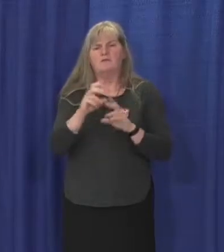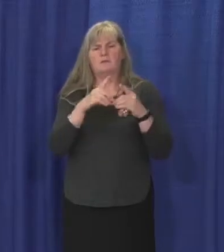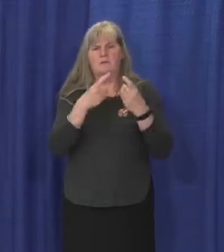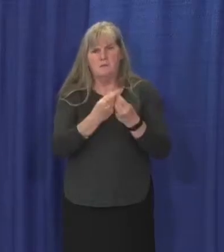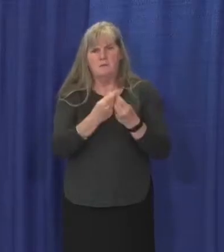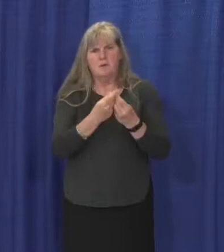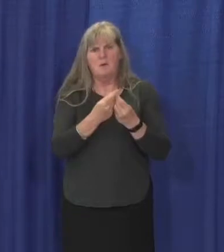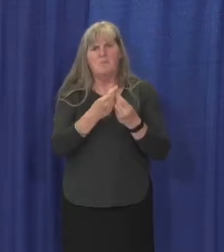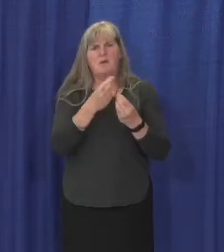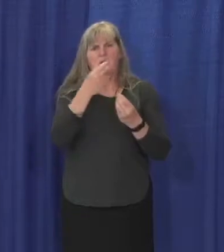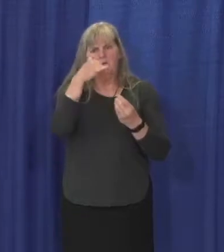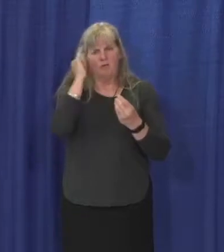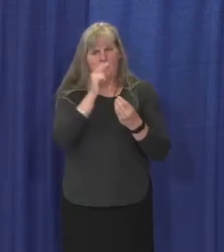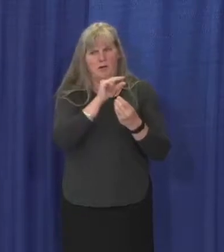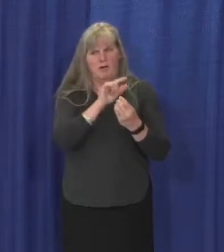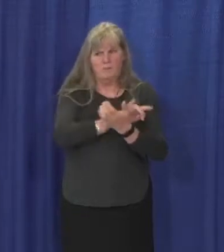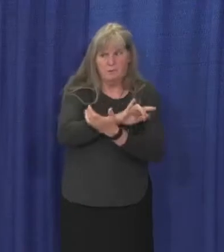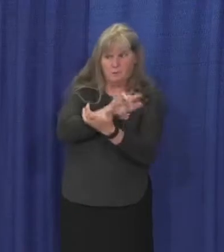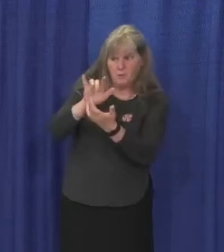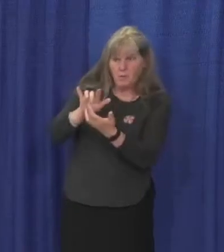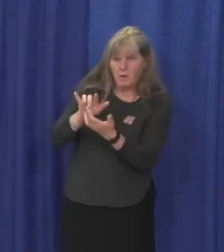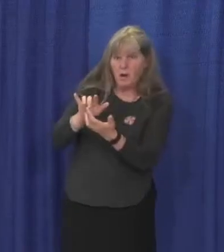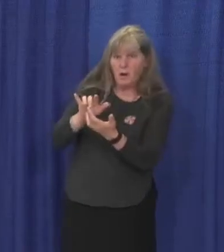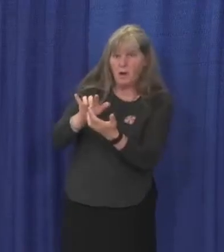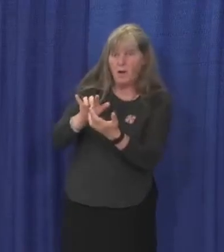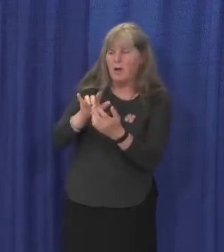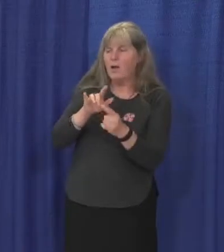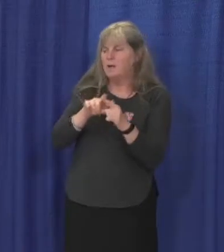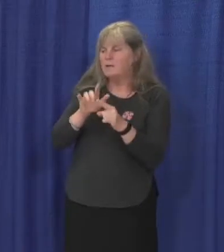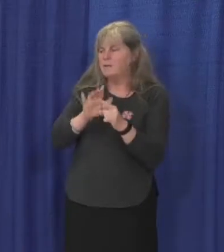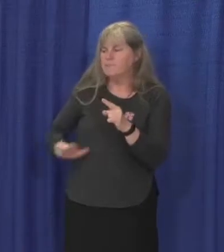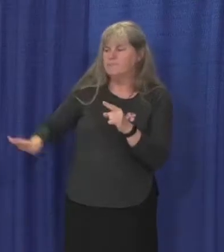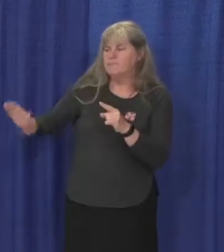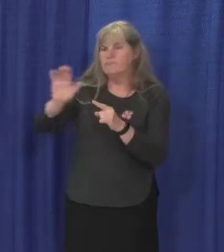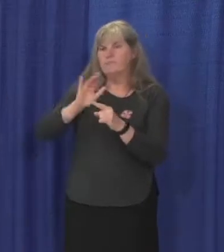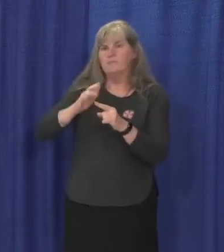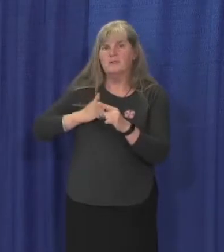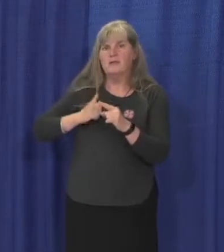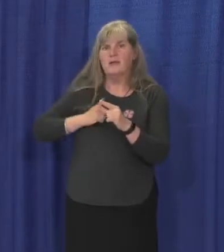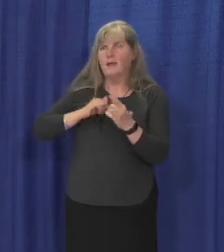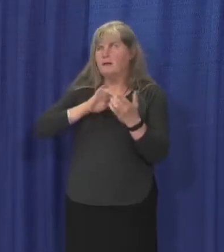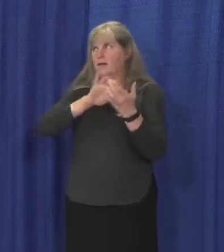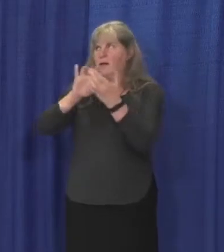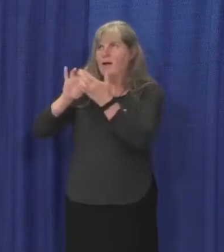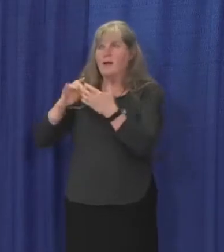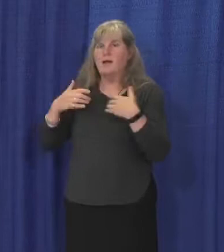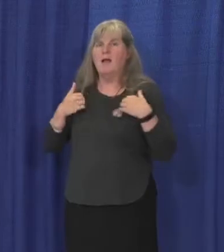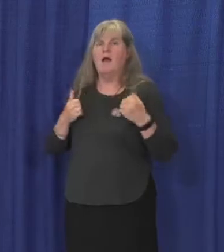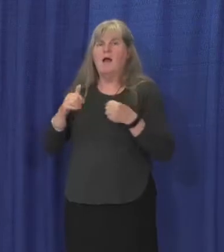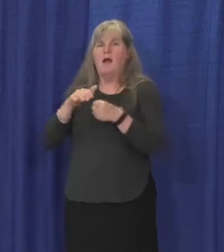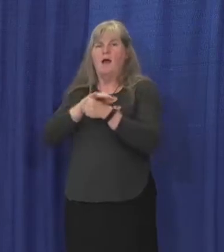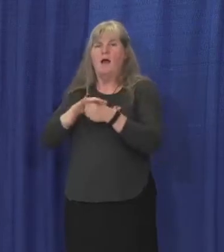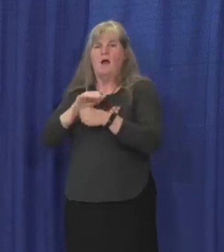health and social services, counterparts across the country